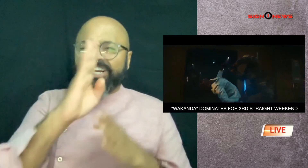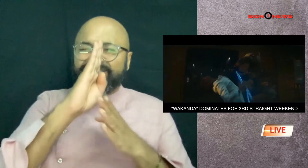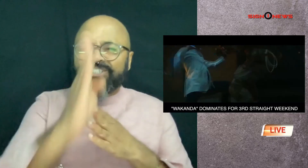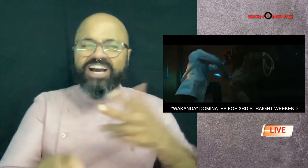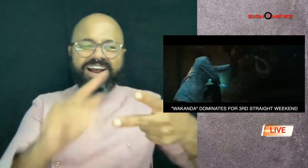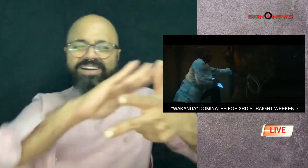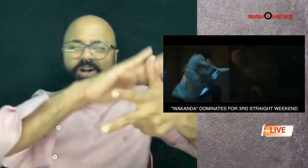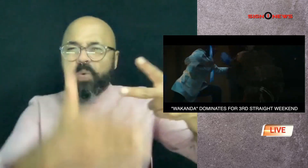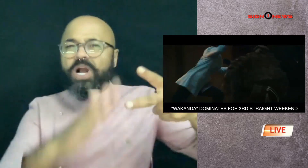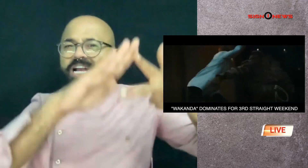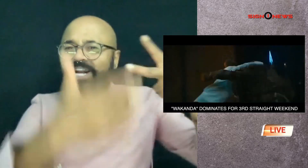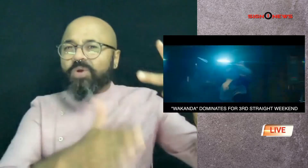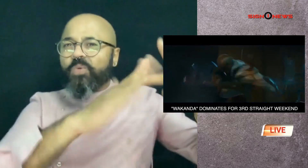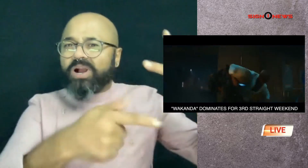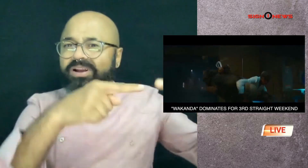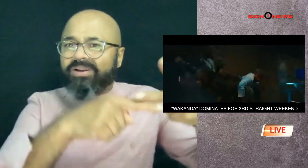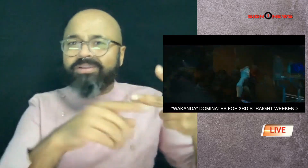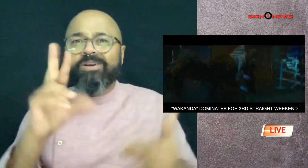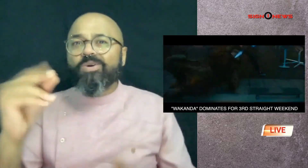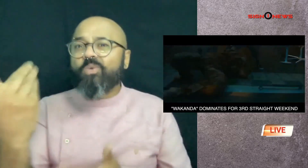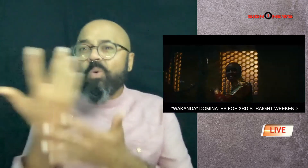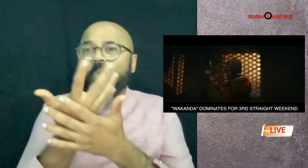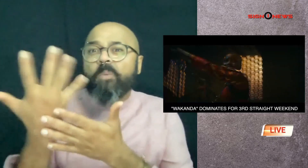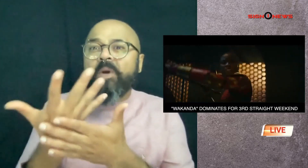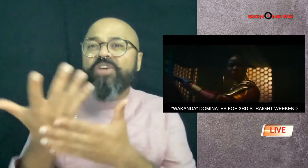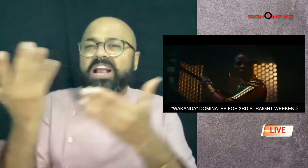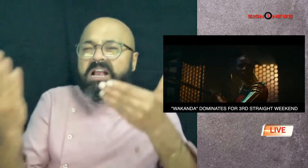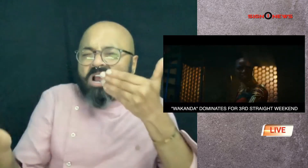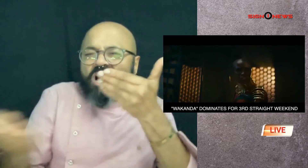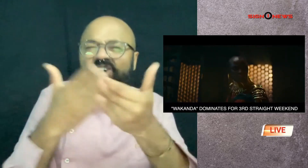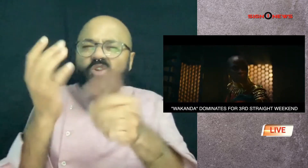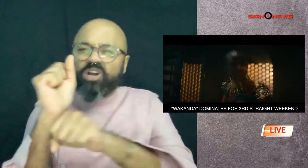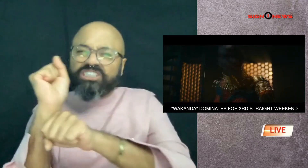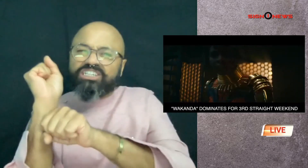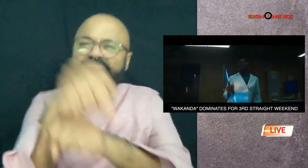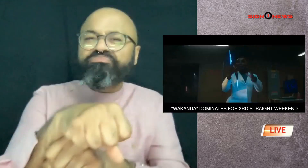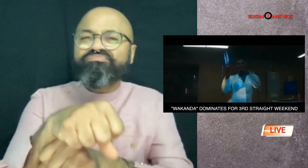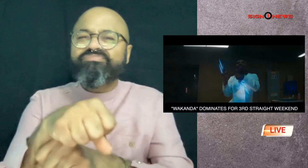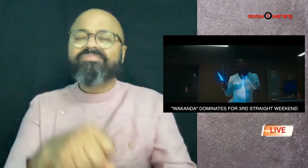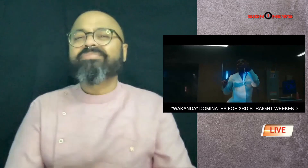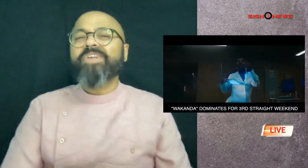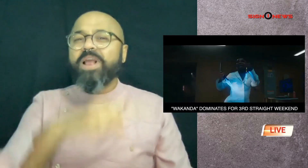for the third straight weekend no movie came close to knocking